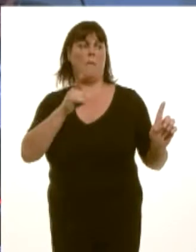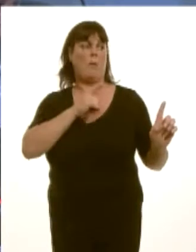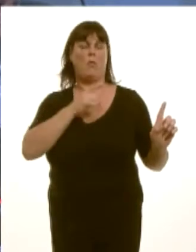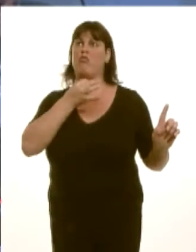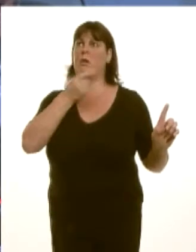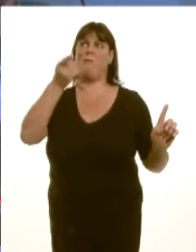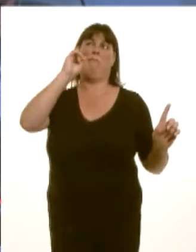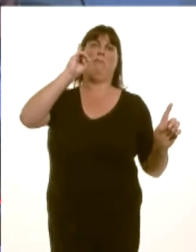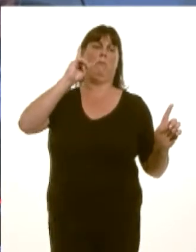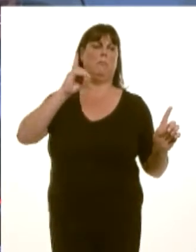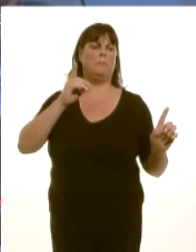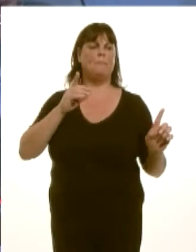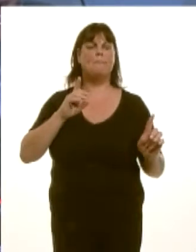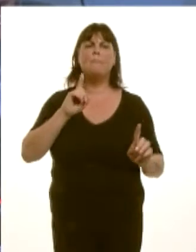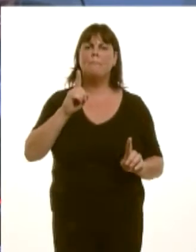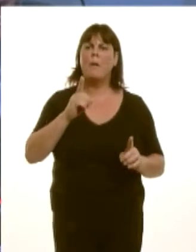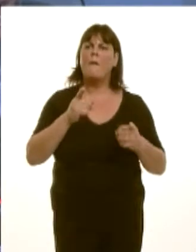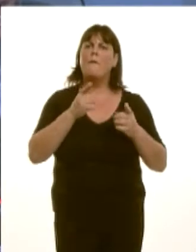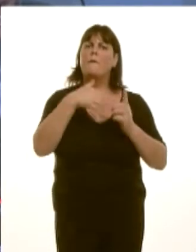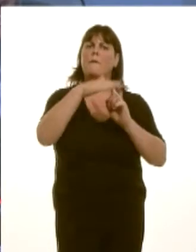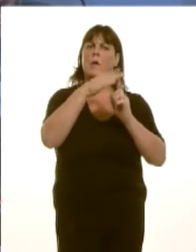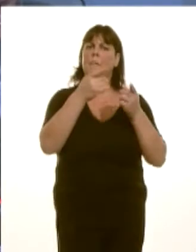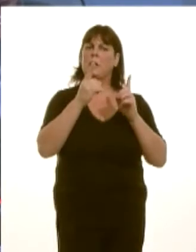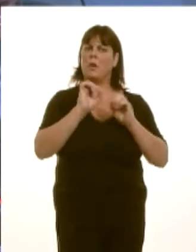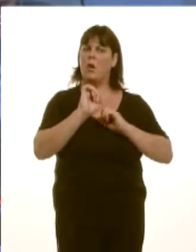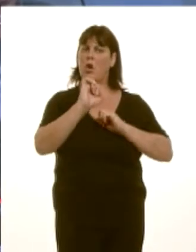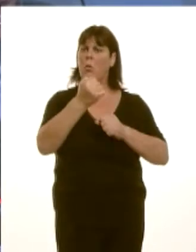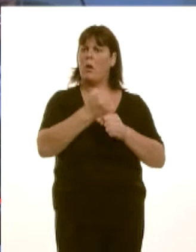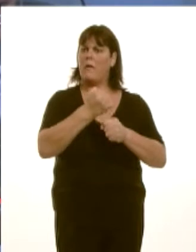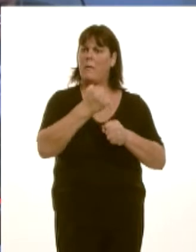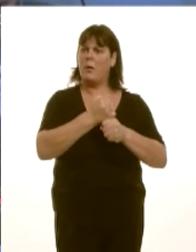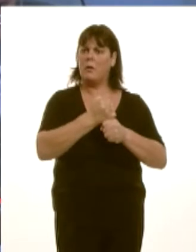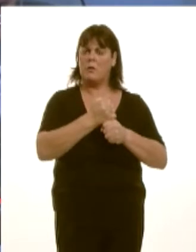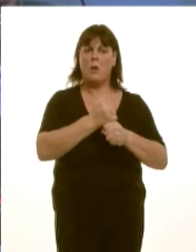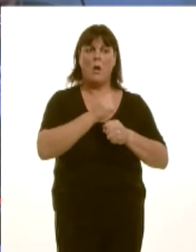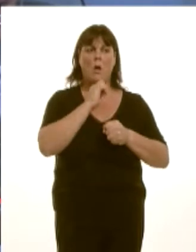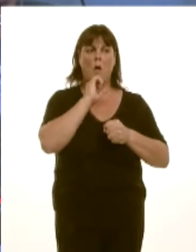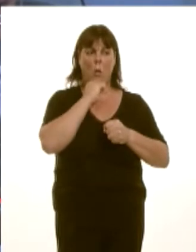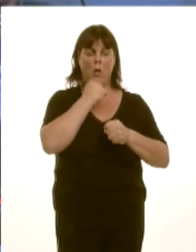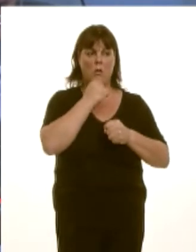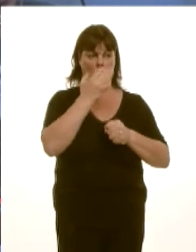Davies: First Minister, when is your Government going to create a culture within the NHS where